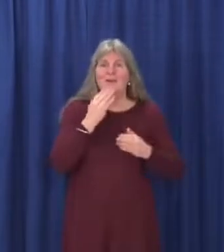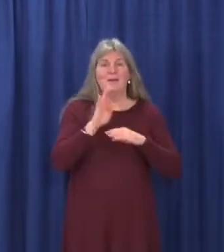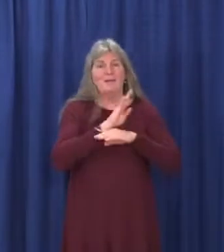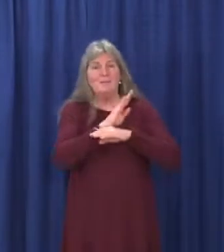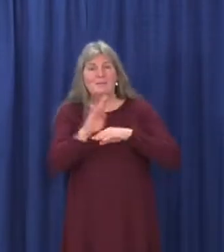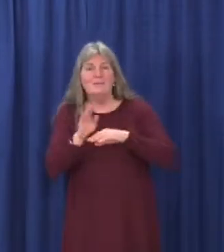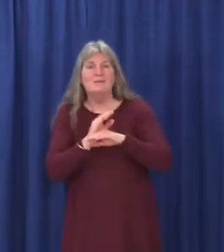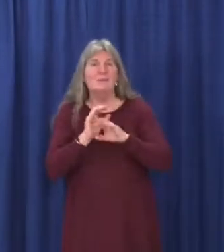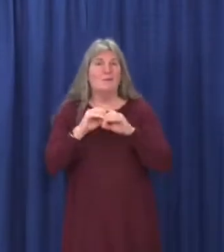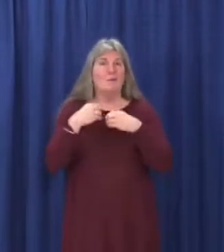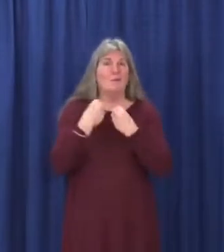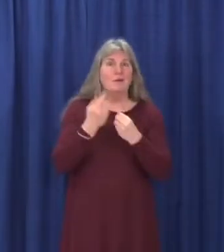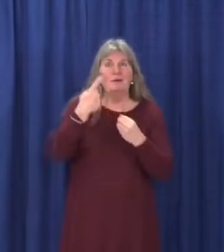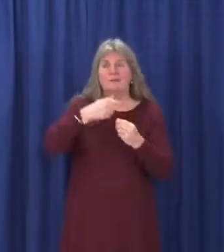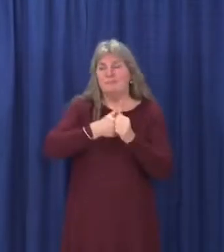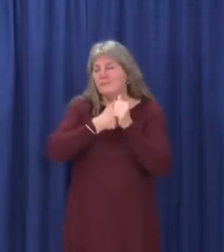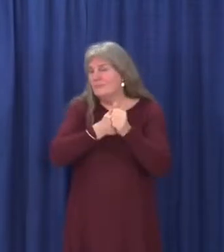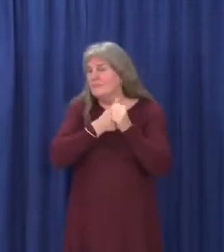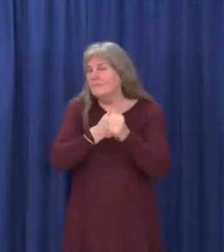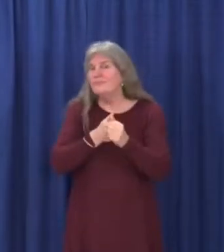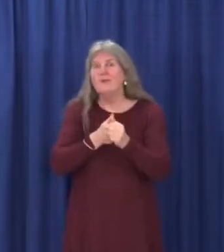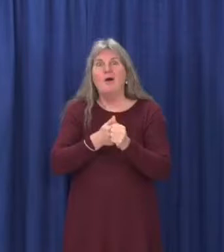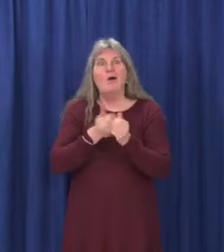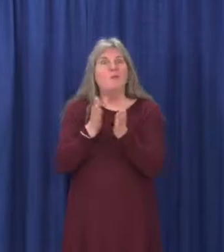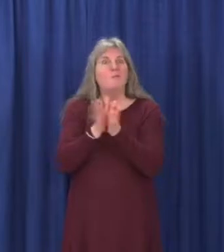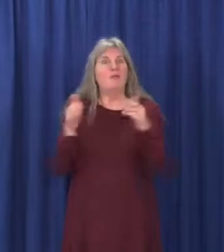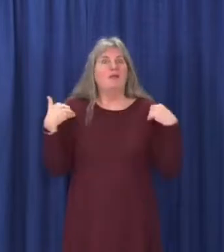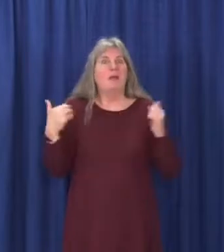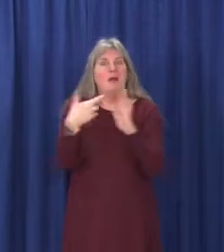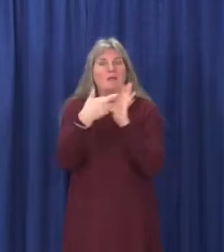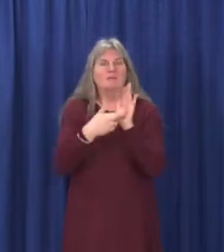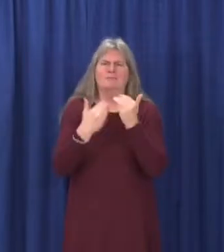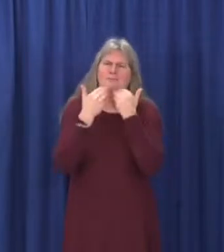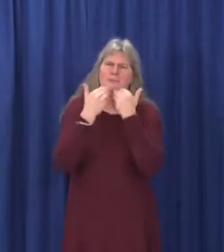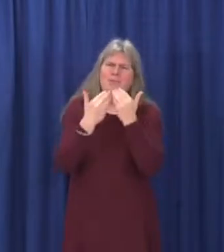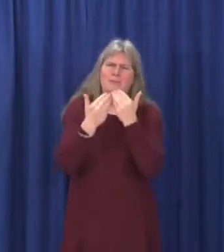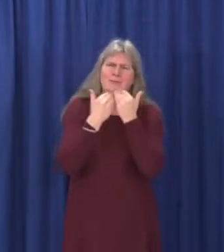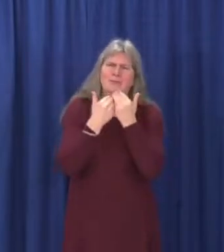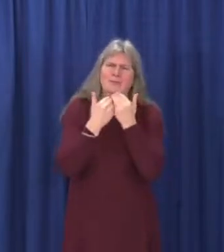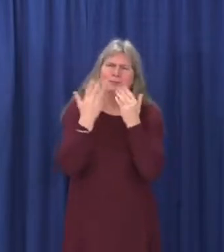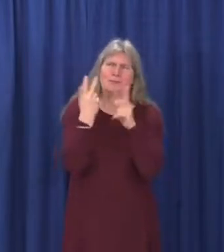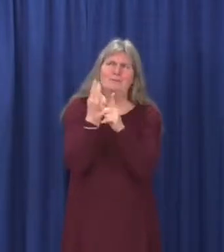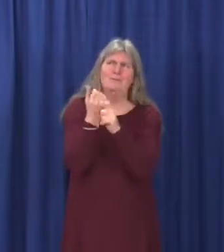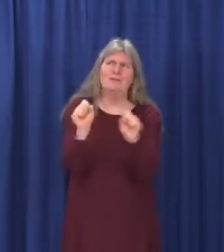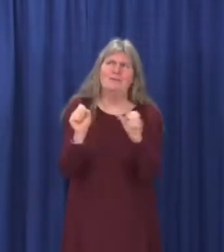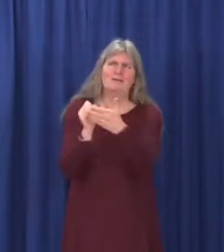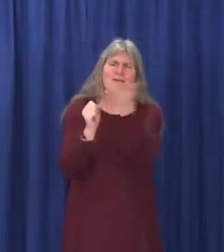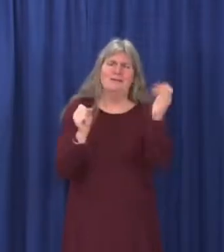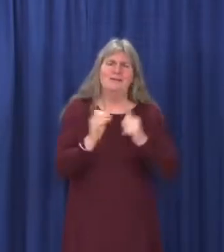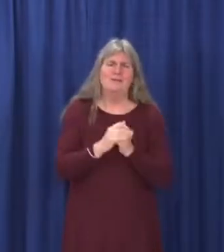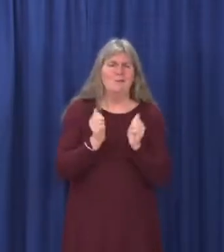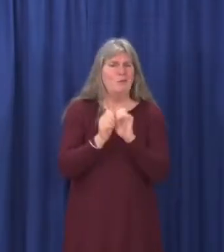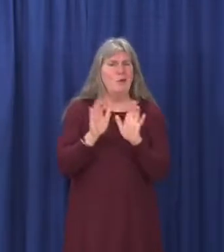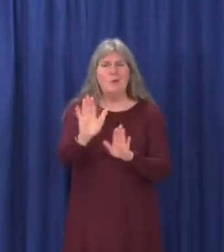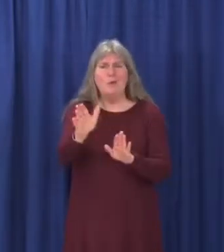to follow health, public health measures to keep our territory safe. Without your diligence, we would not be in the position